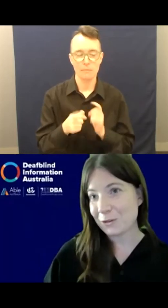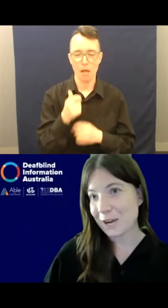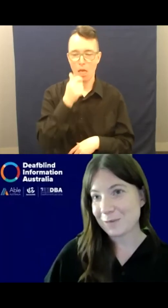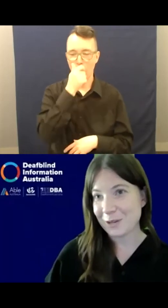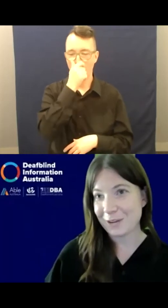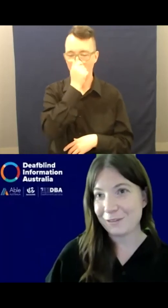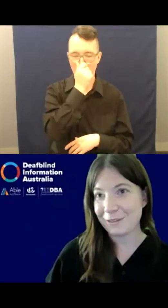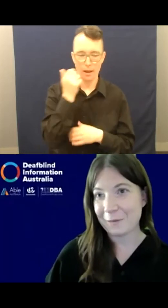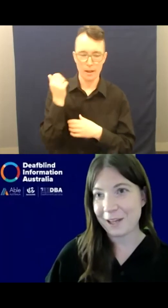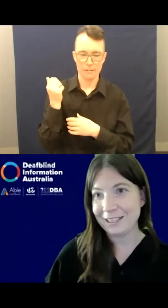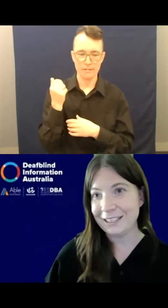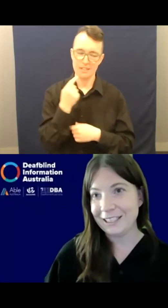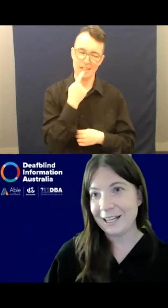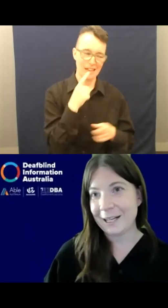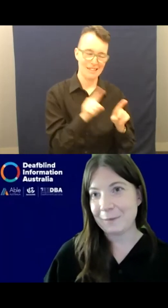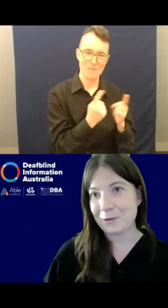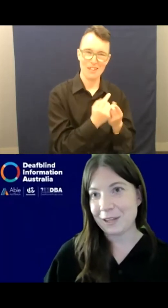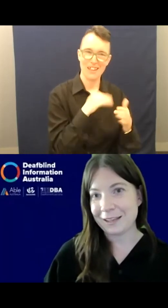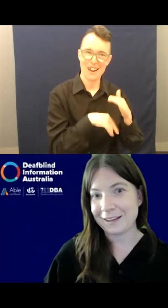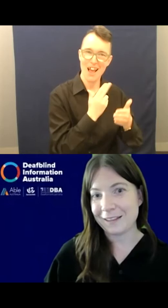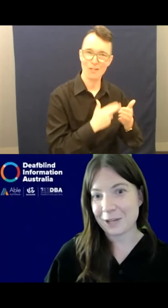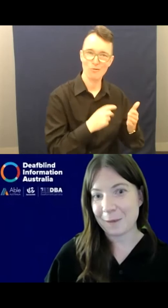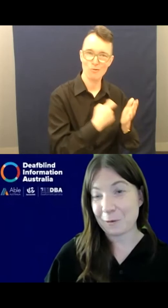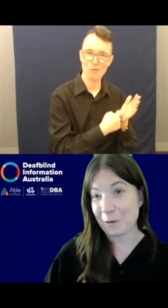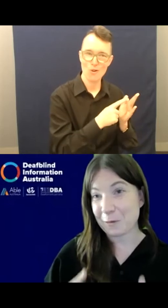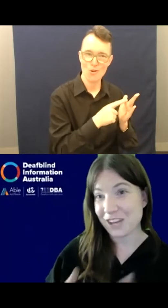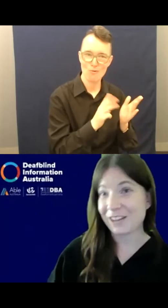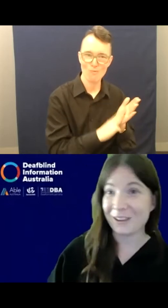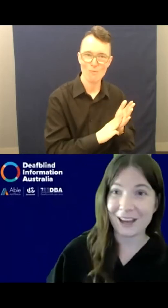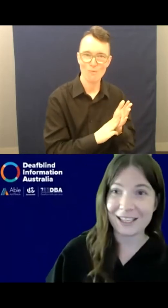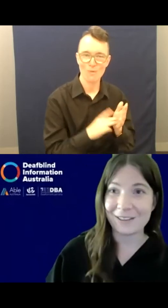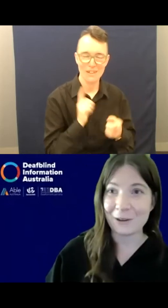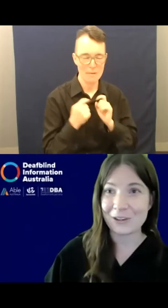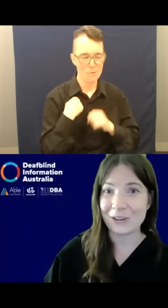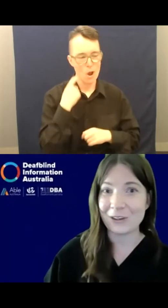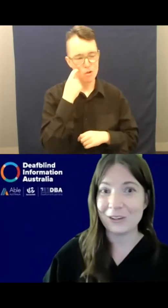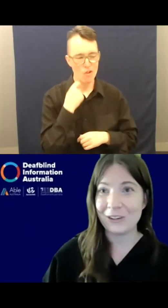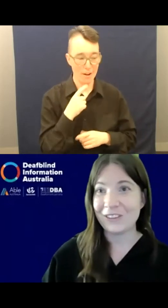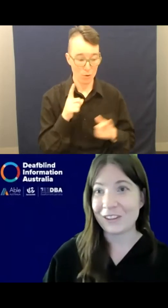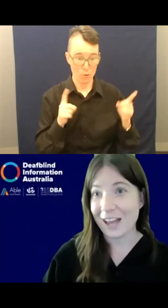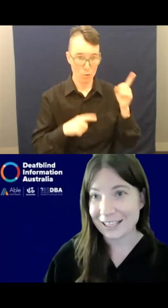to be creative with someone you can sometimes almost project those ideas on to the client.